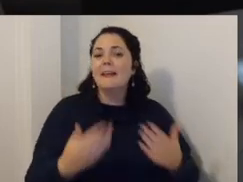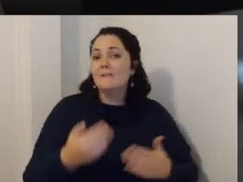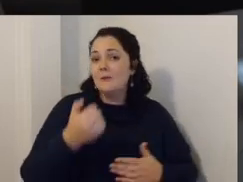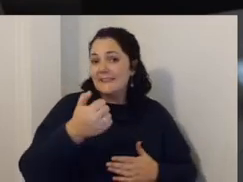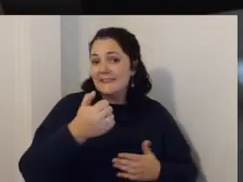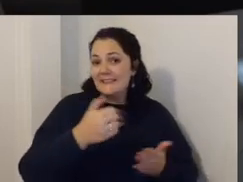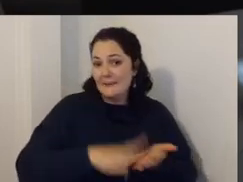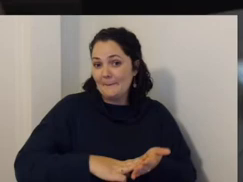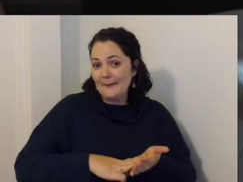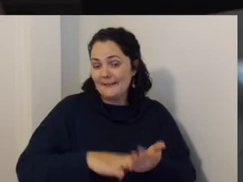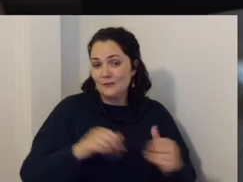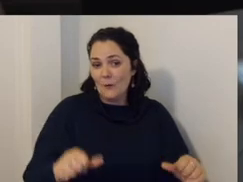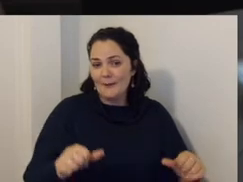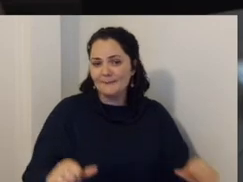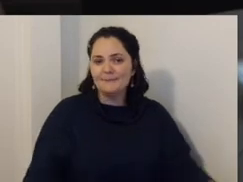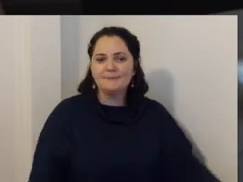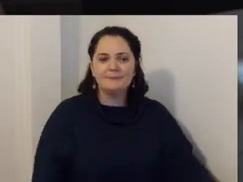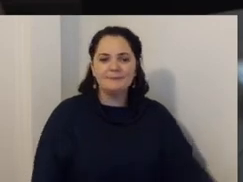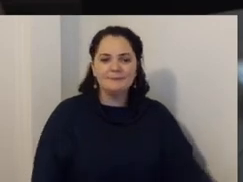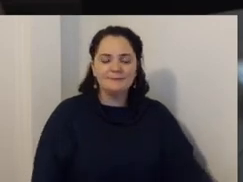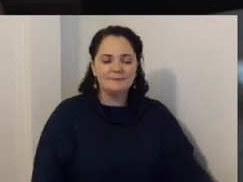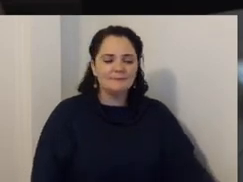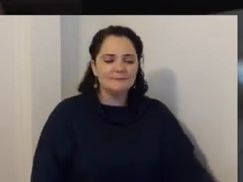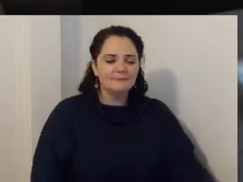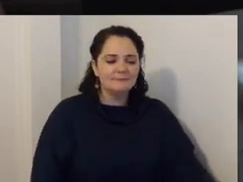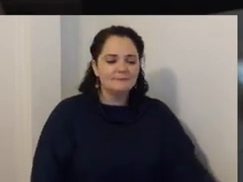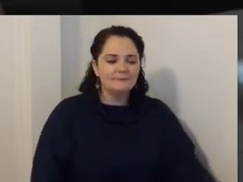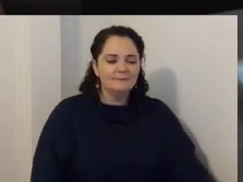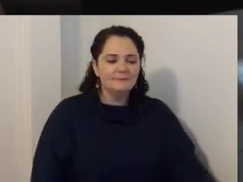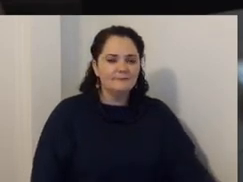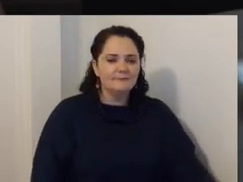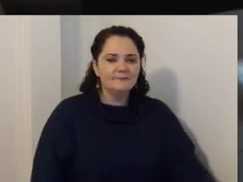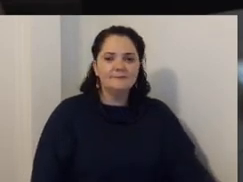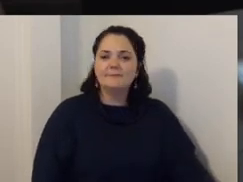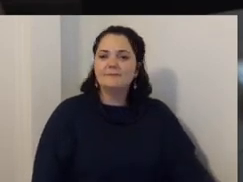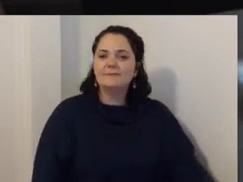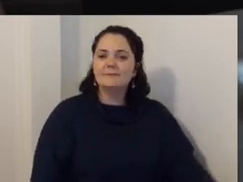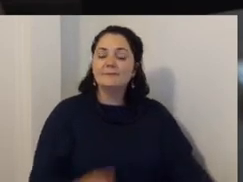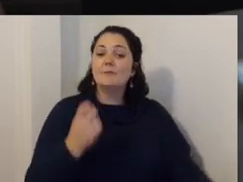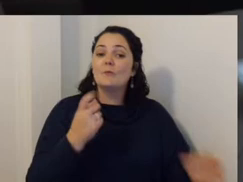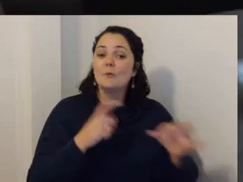holding up alright okay? Good about six more minutes and now um another uh question about